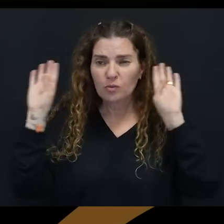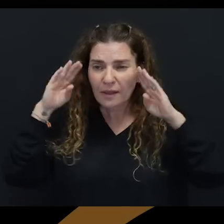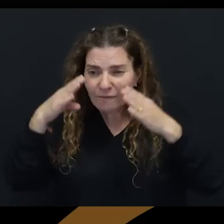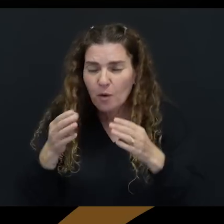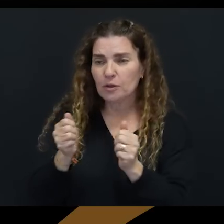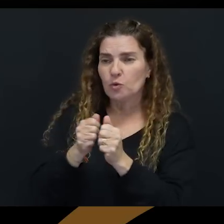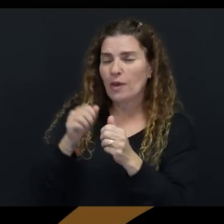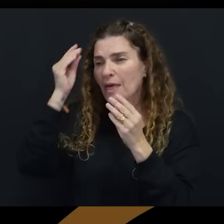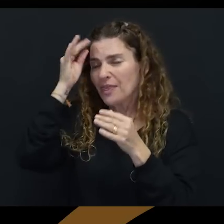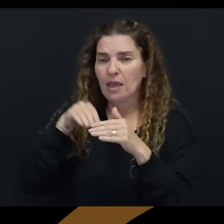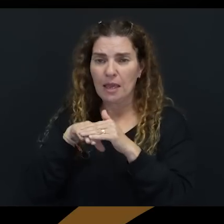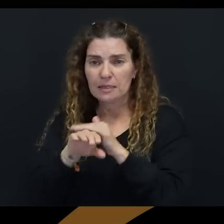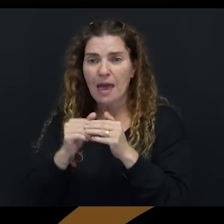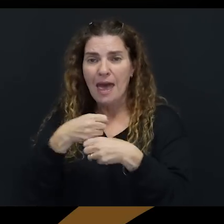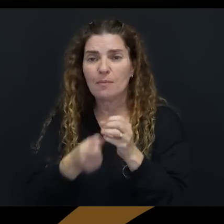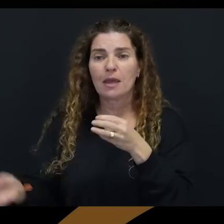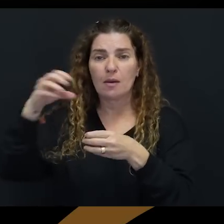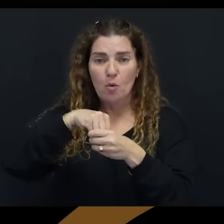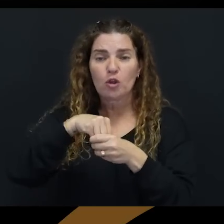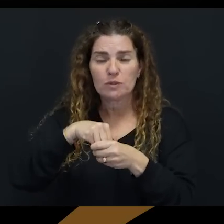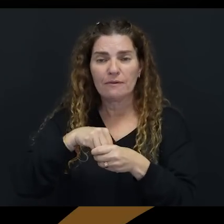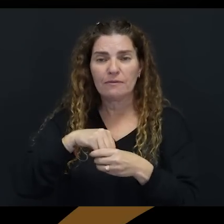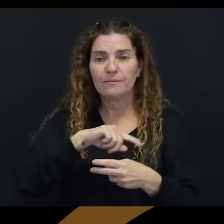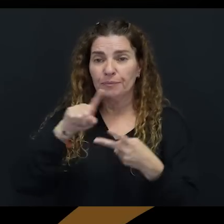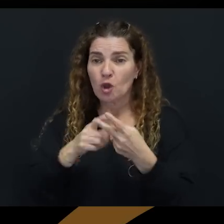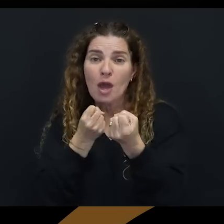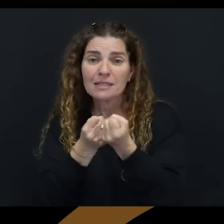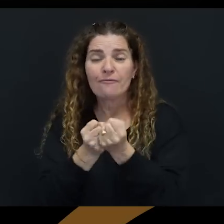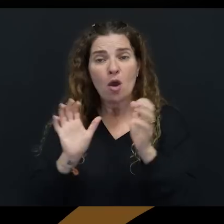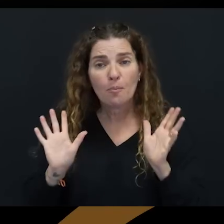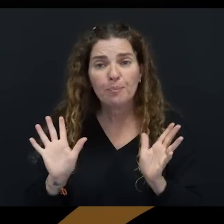How can make them more inclusive? Advocate. Push for Accessibility.